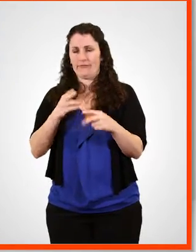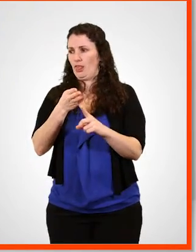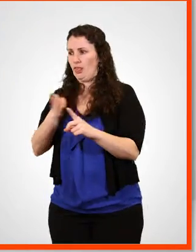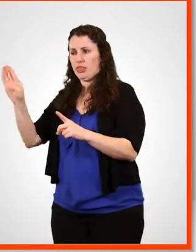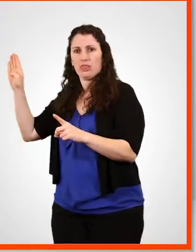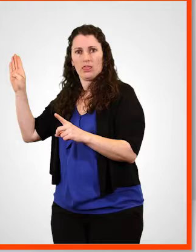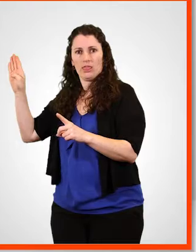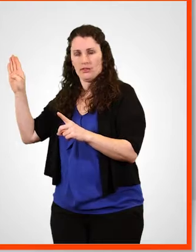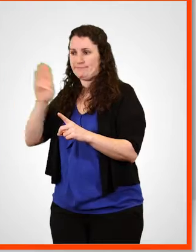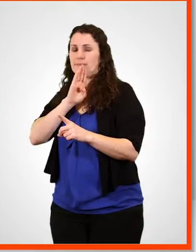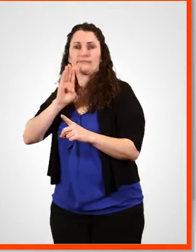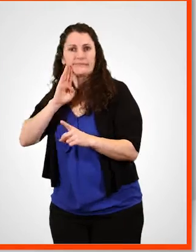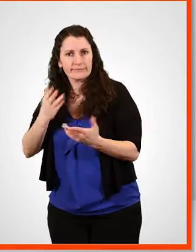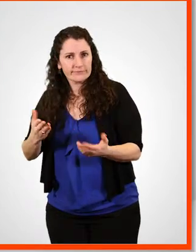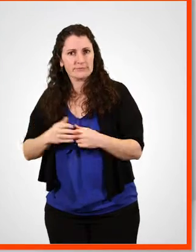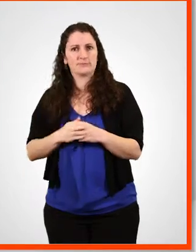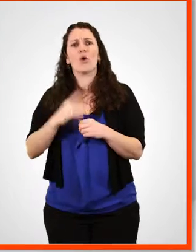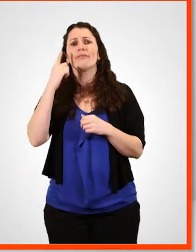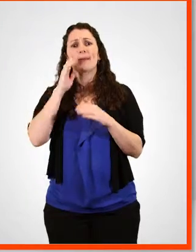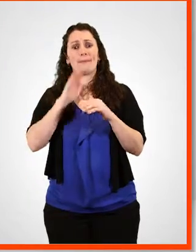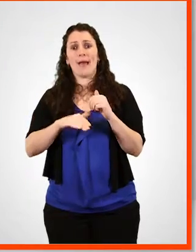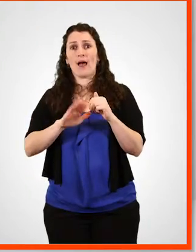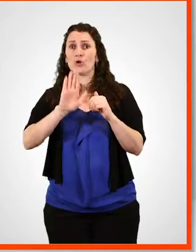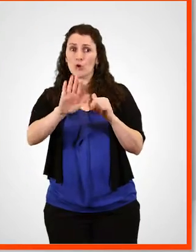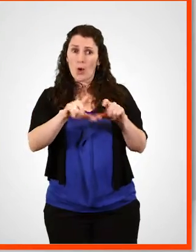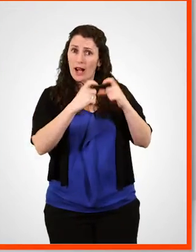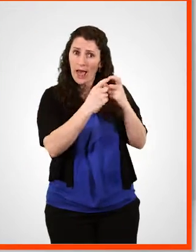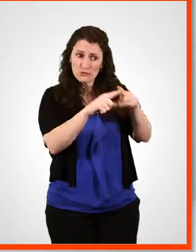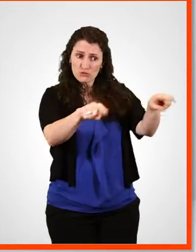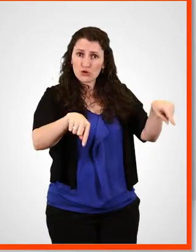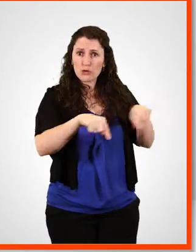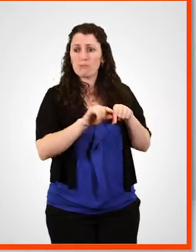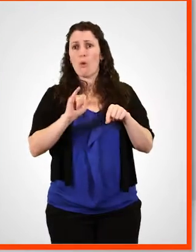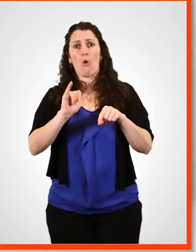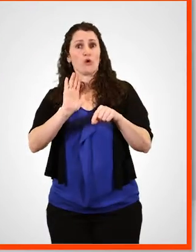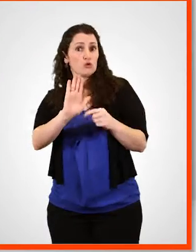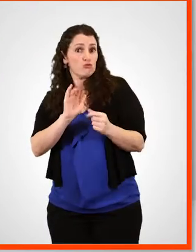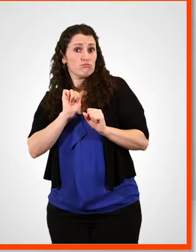and you're thinking about the children that you teach, or if it's your own child, when you might be getting worried that